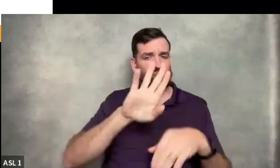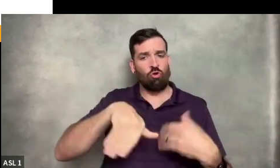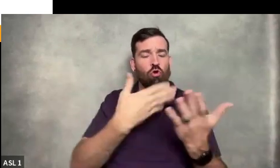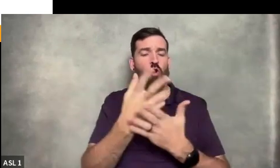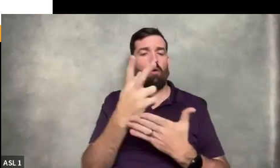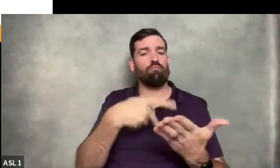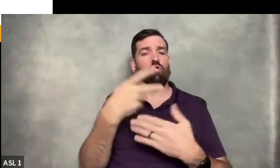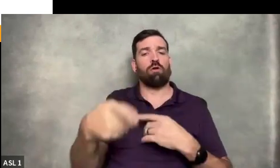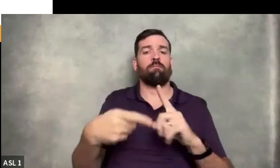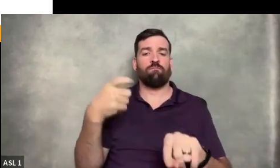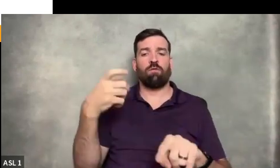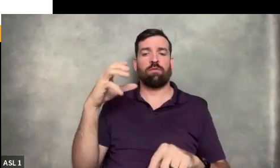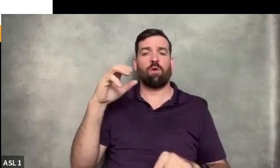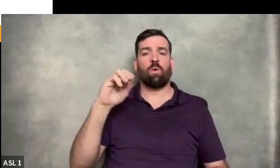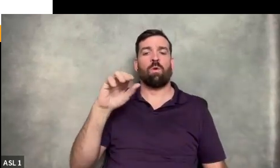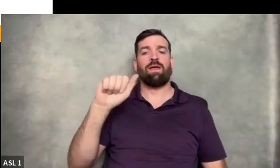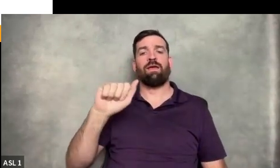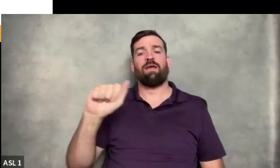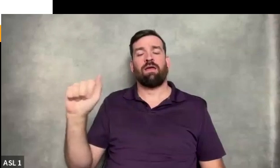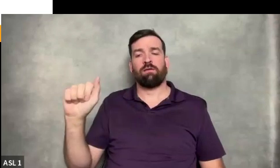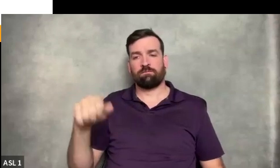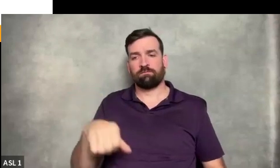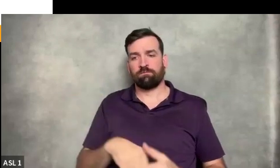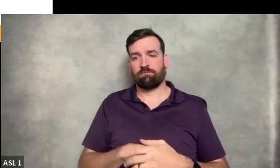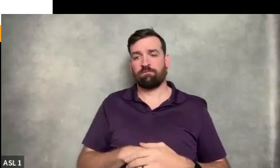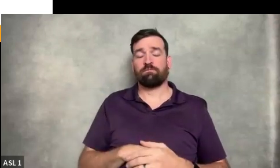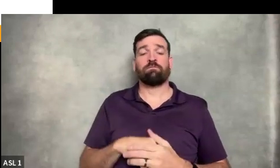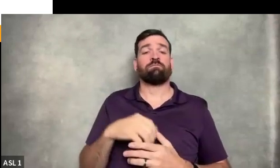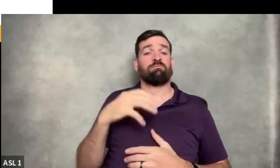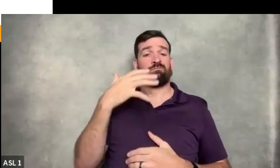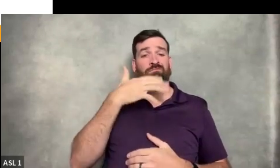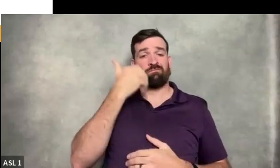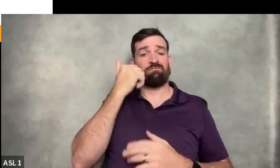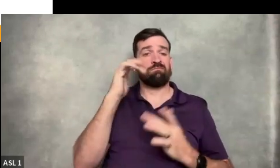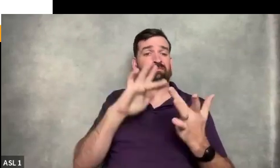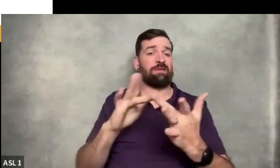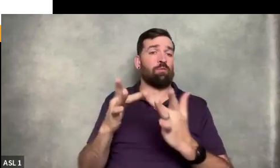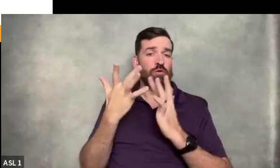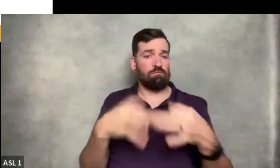the Older Americans Act. The aging network has an important role to play in efforts to improve